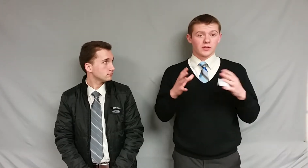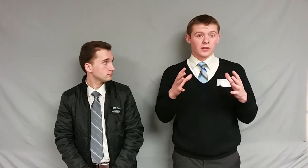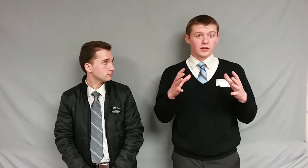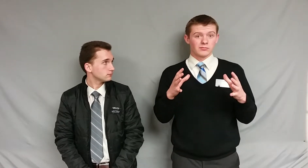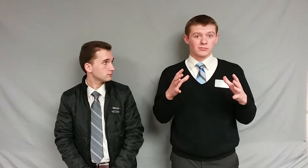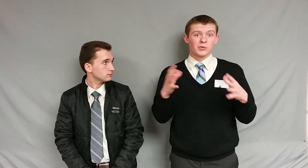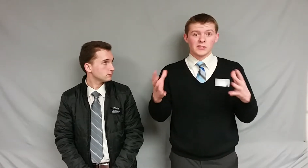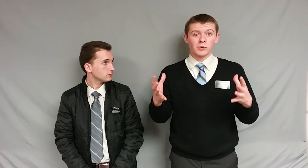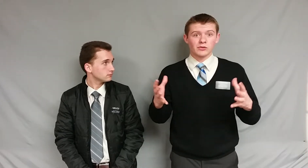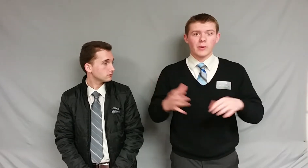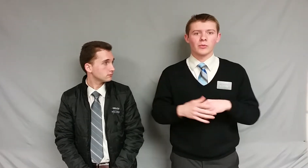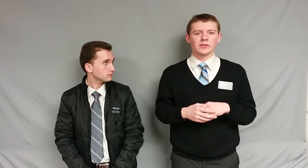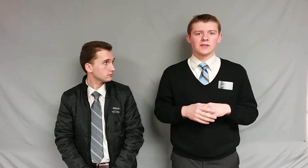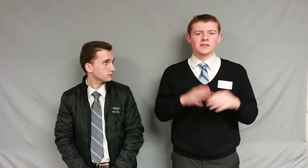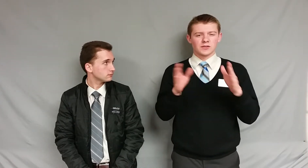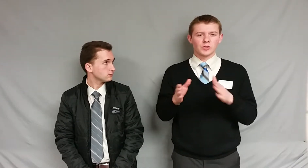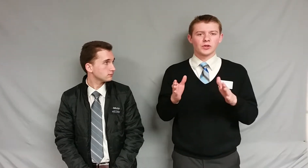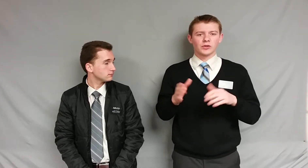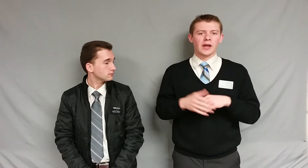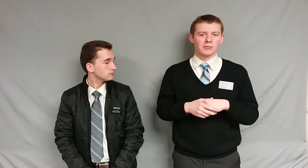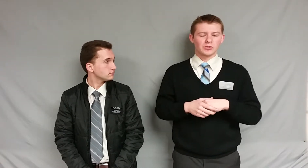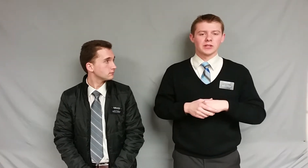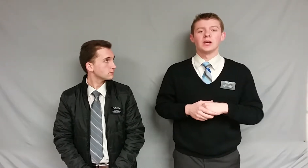The principle to remember with this is a circular hand motion.